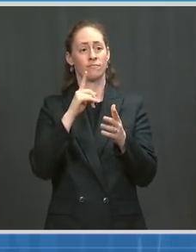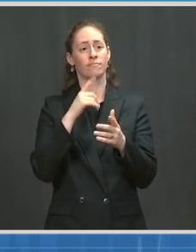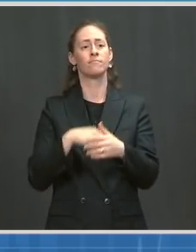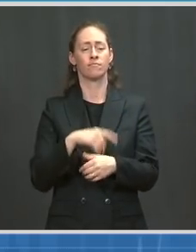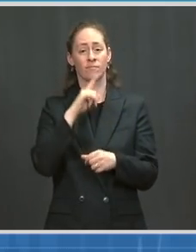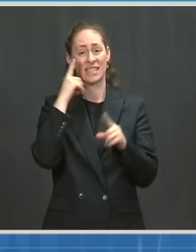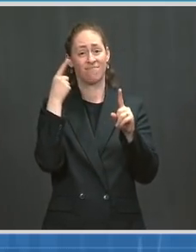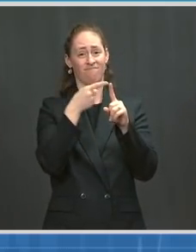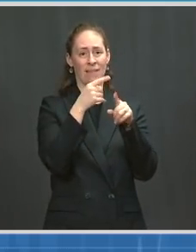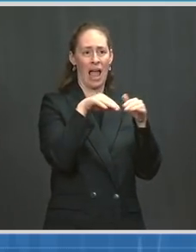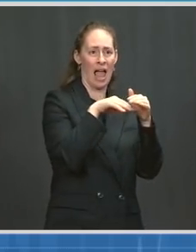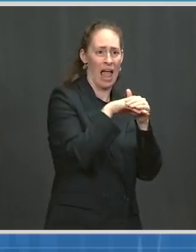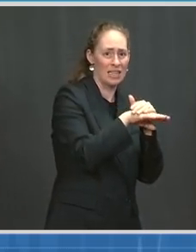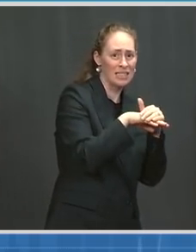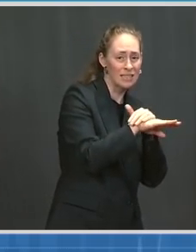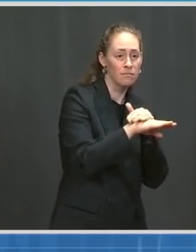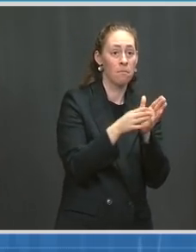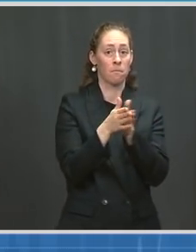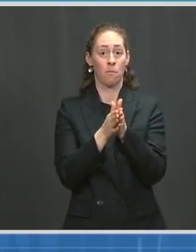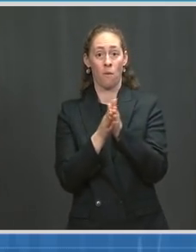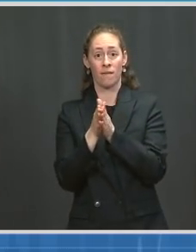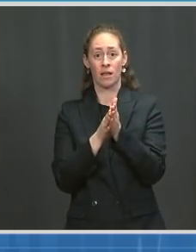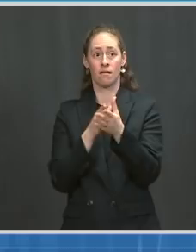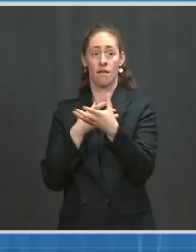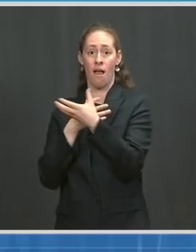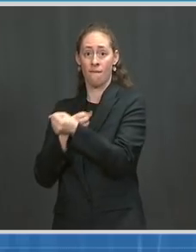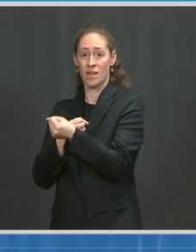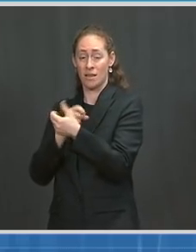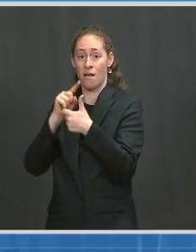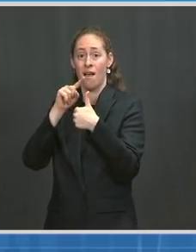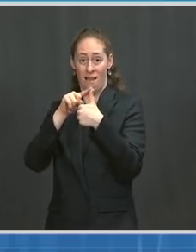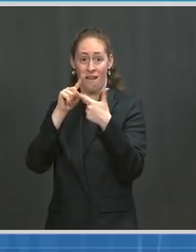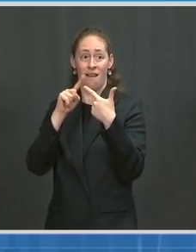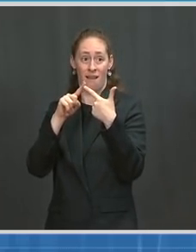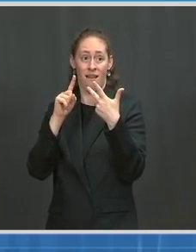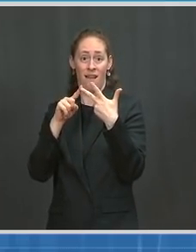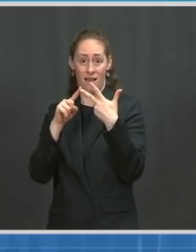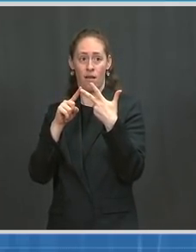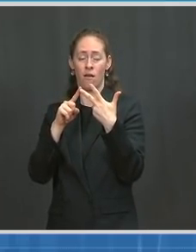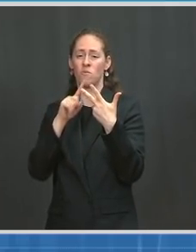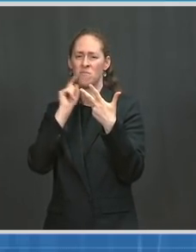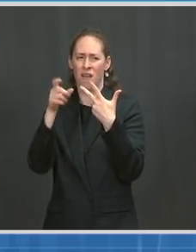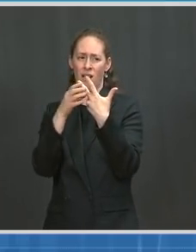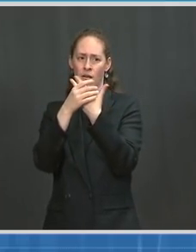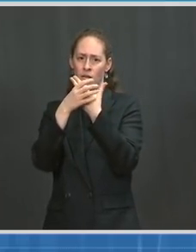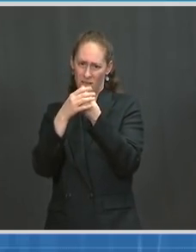requires an all-hands-on-deck approach. But, thankfully, people all across America are stepping up to meet this moment.